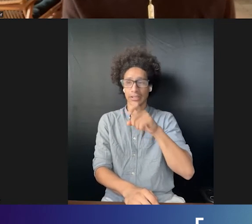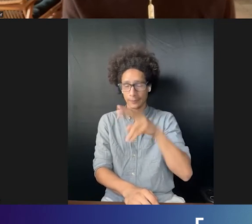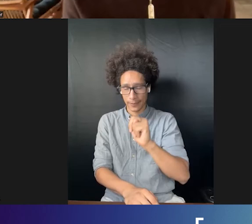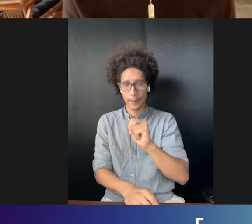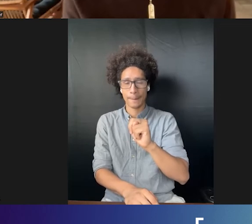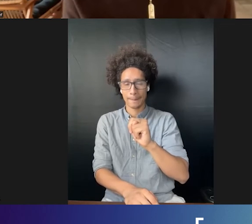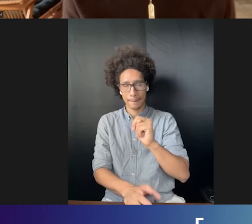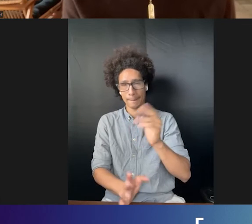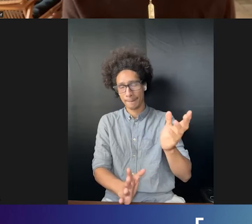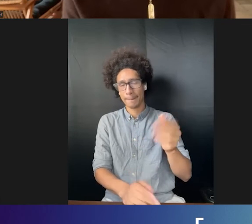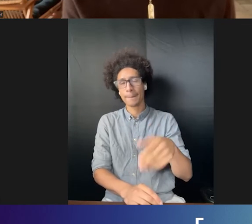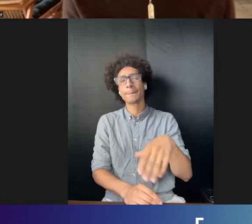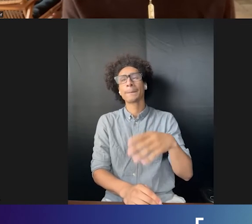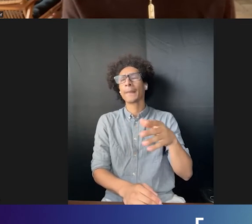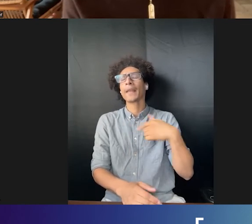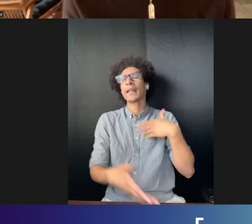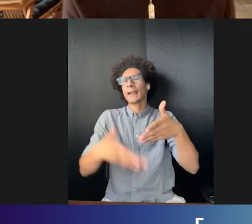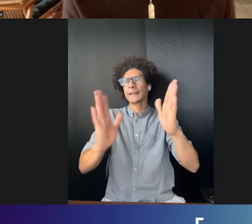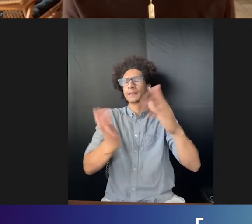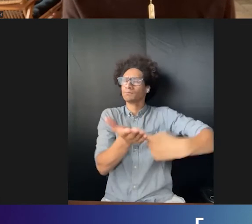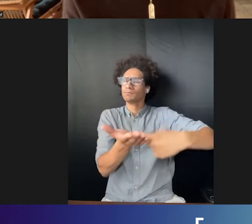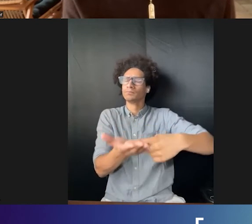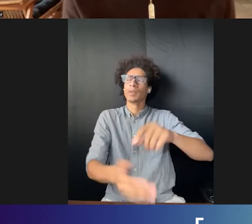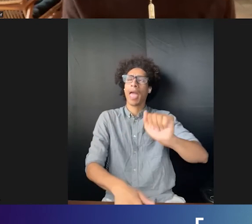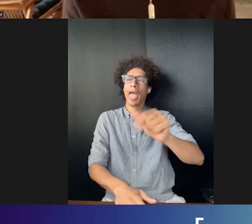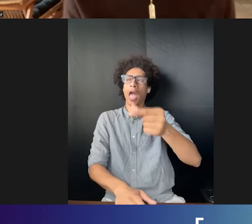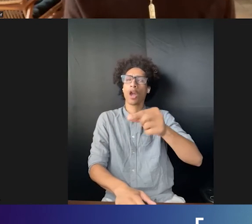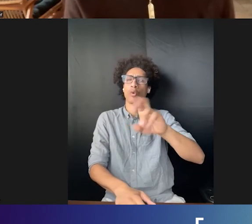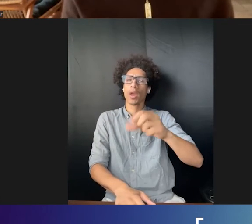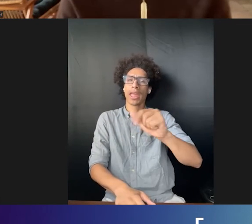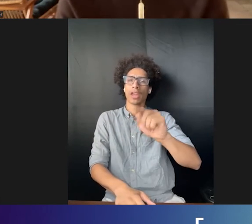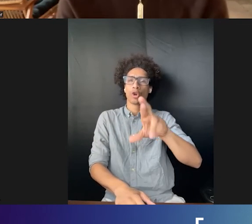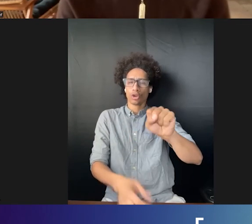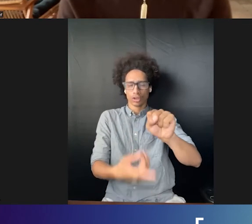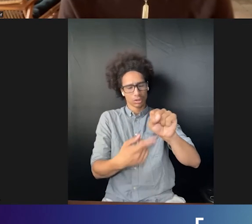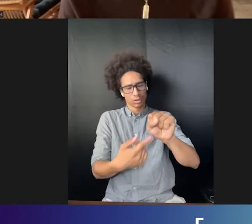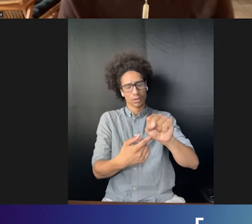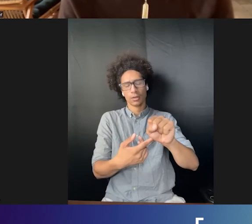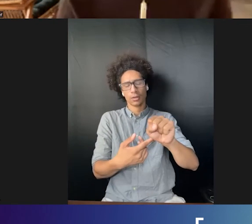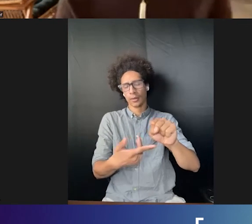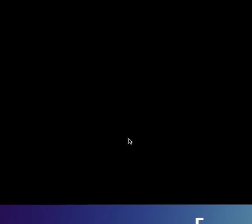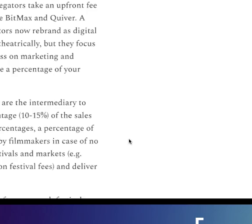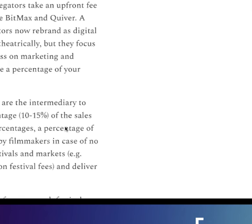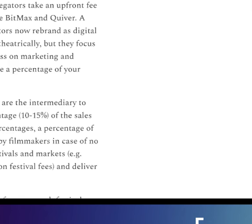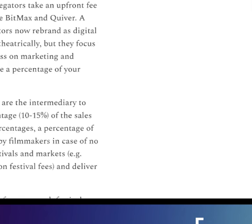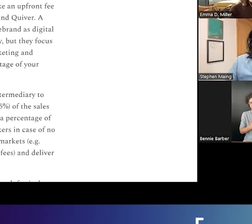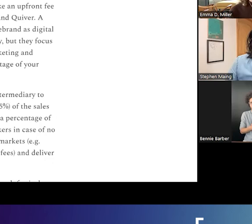quickly because I think it's helpful and then maybe share some thoughts on it. So thank you, John, for asking that question.